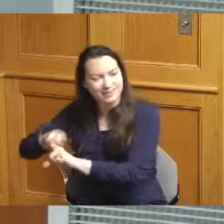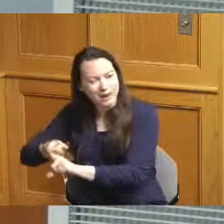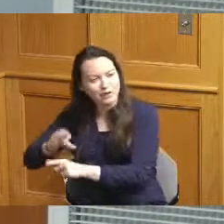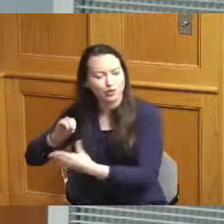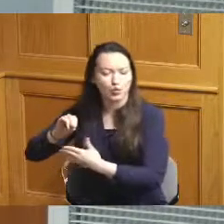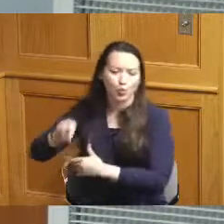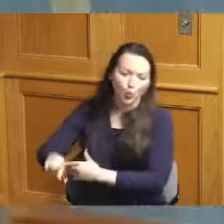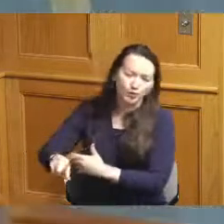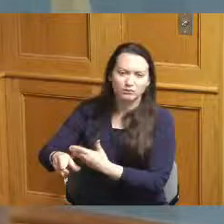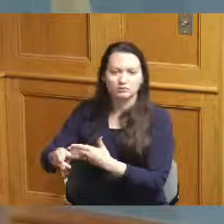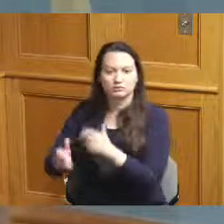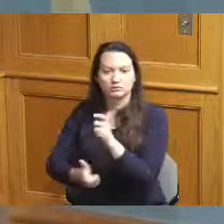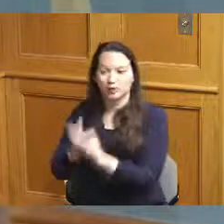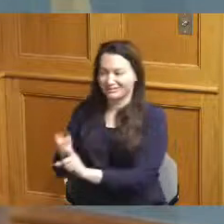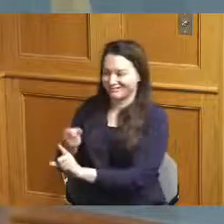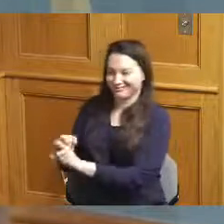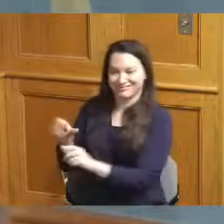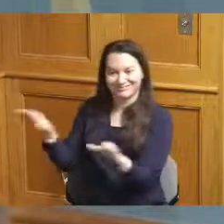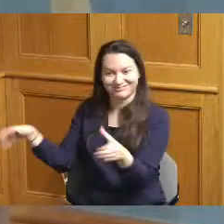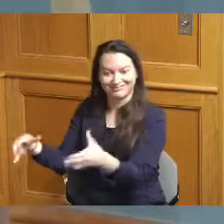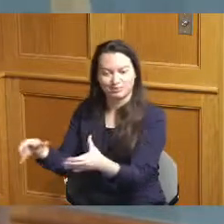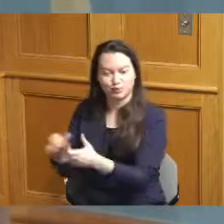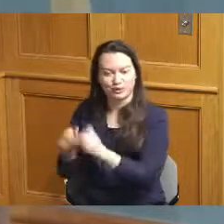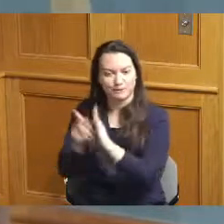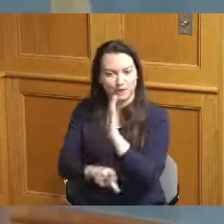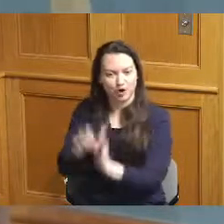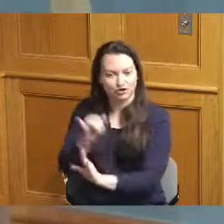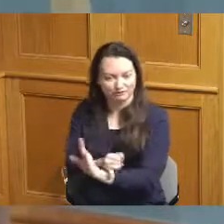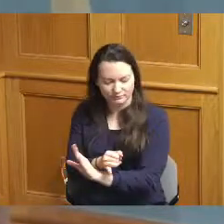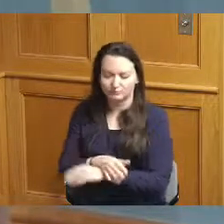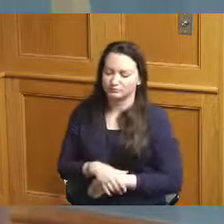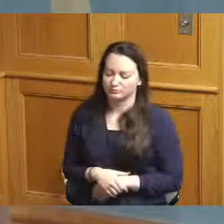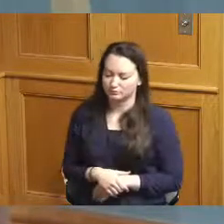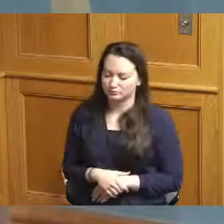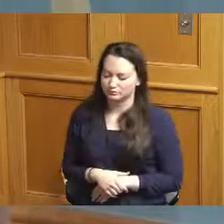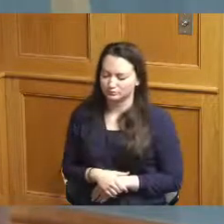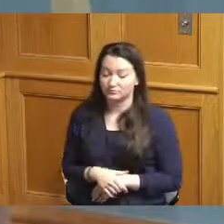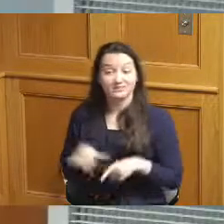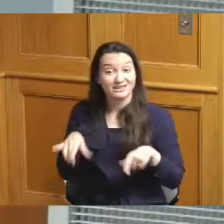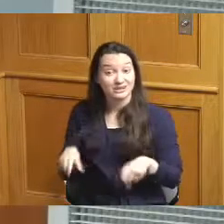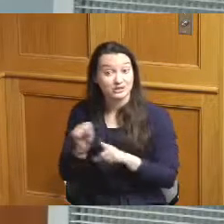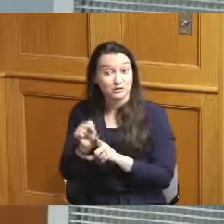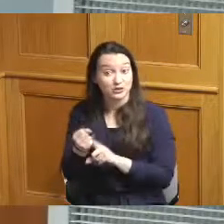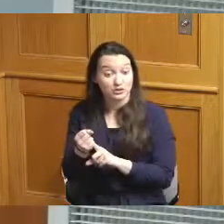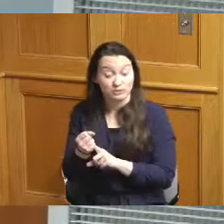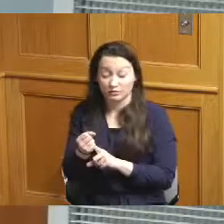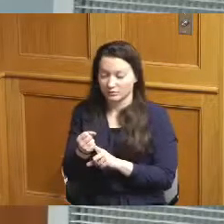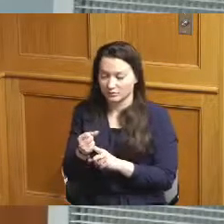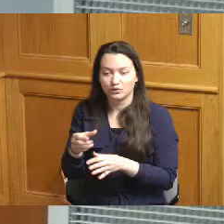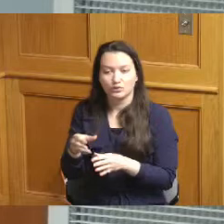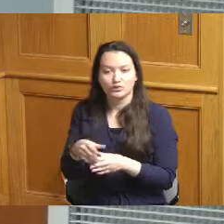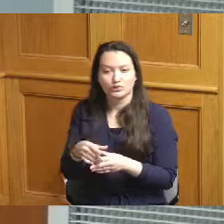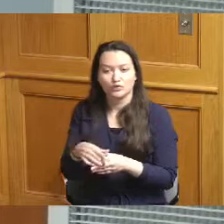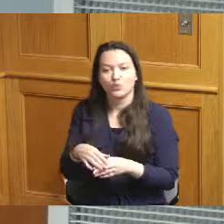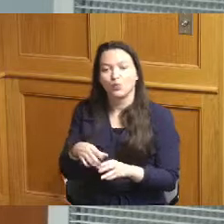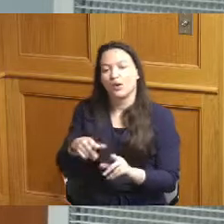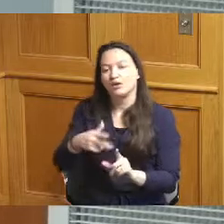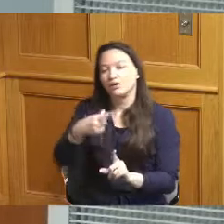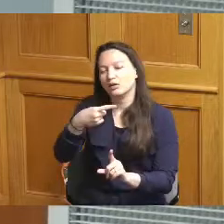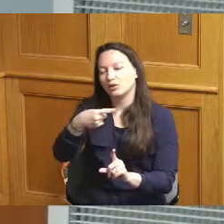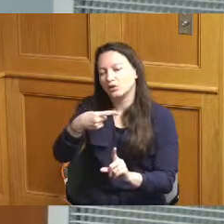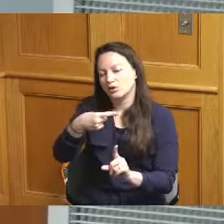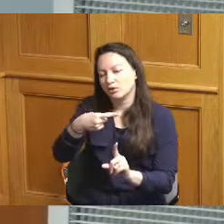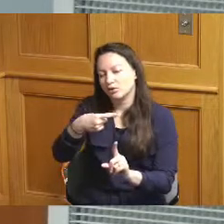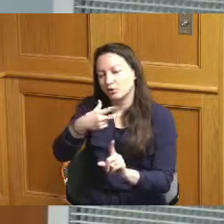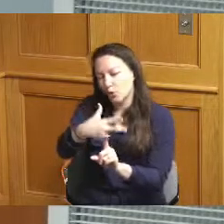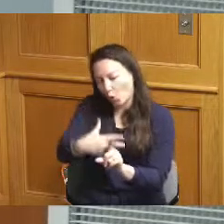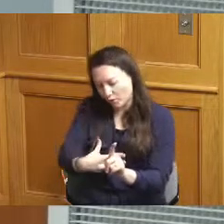know they're the most impacted by the the project in this case both in hoarder and in TJ Burkhart